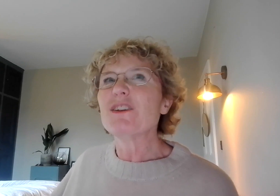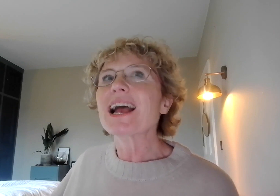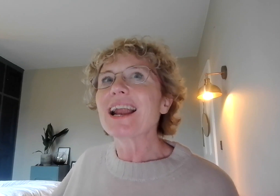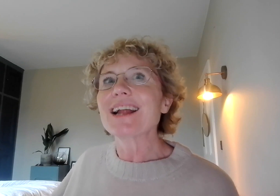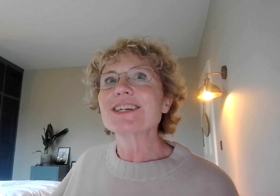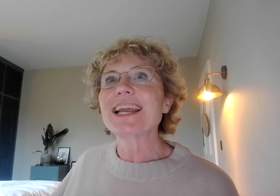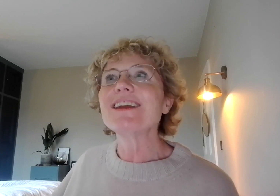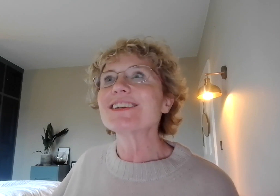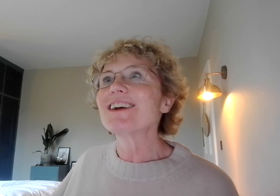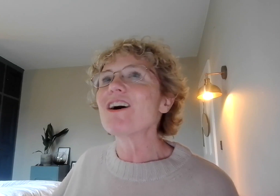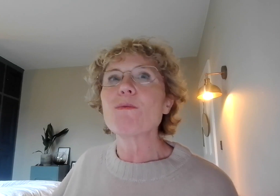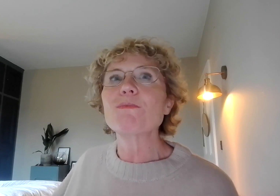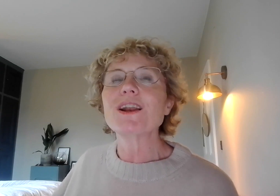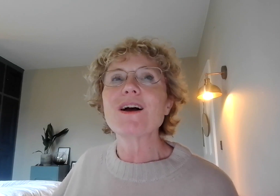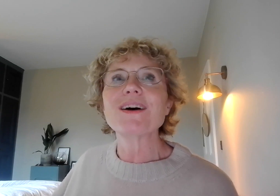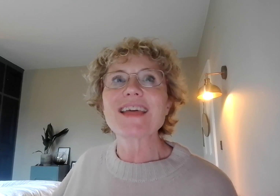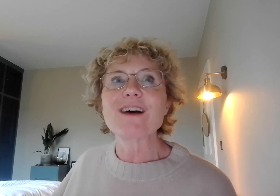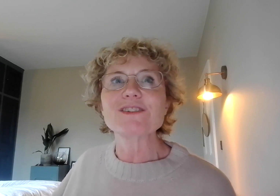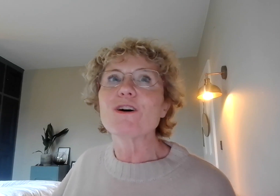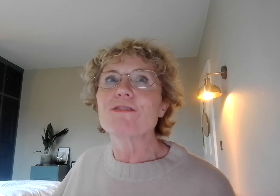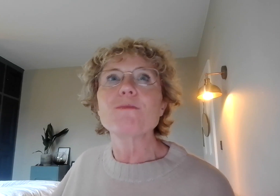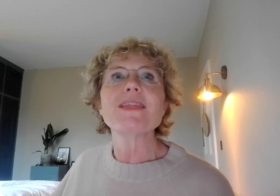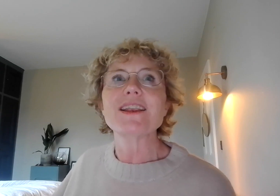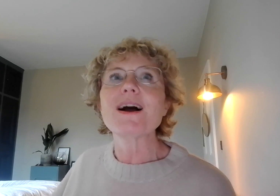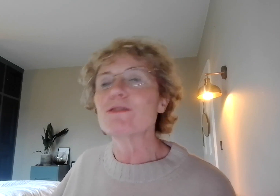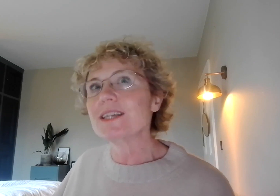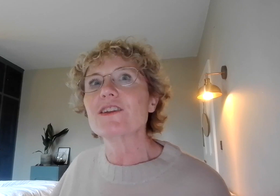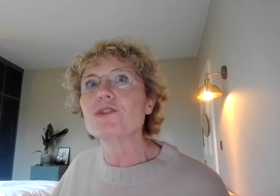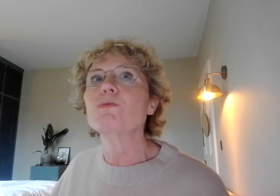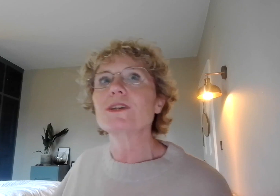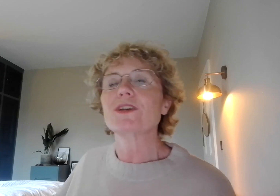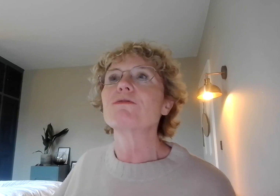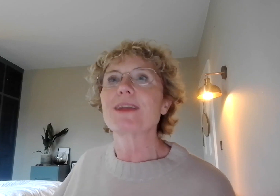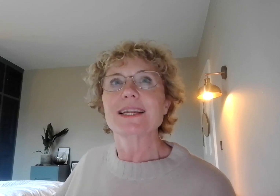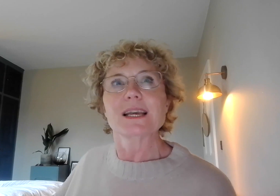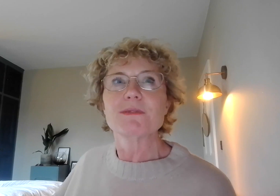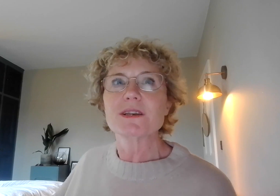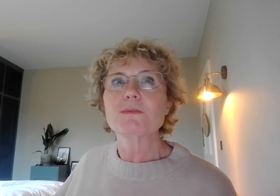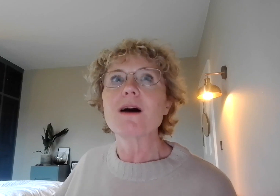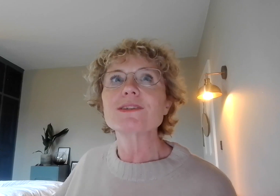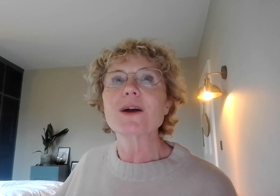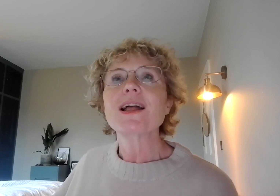Yeah, you can, actually, because there are a thousand of them, and then you have all these other tools at your fingertips as well."